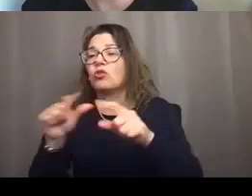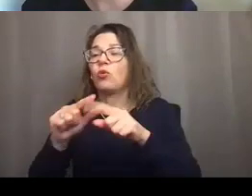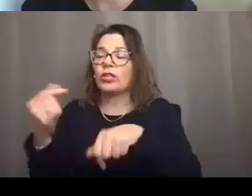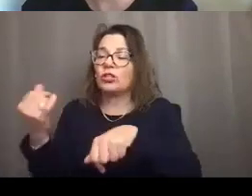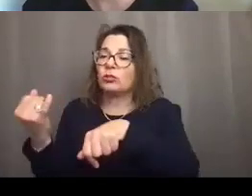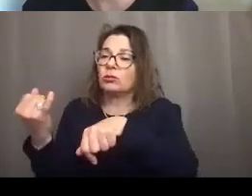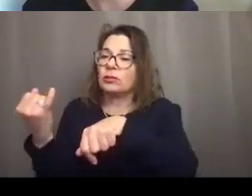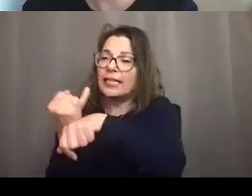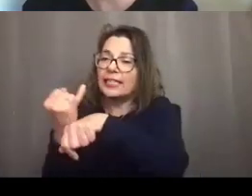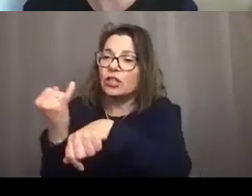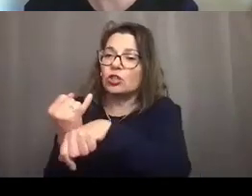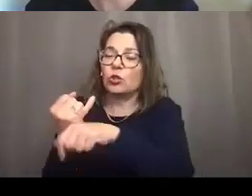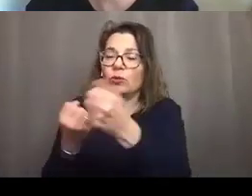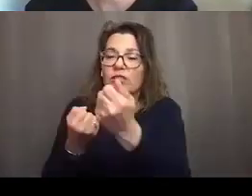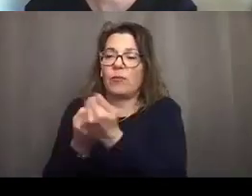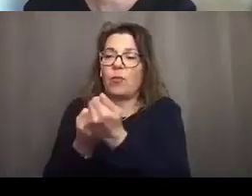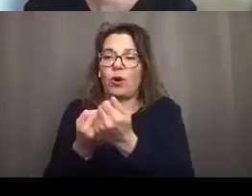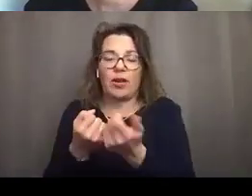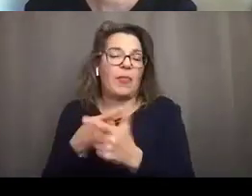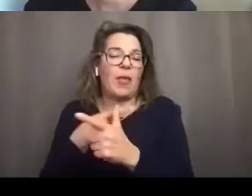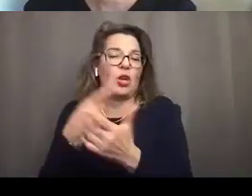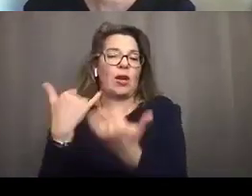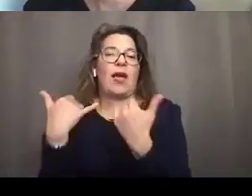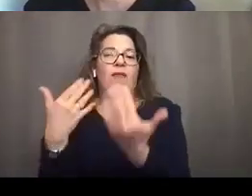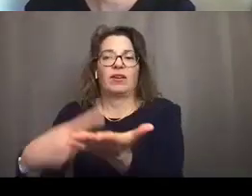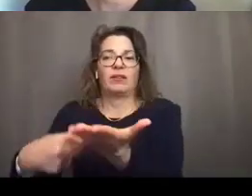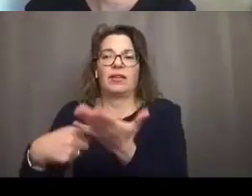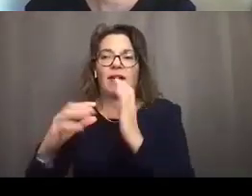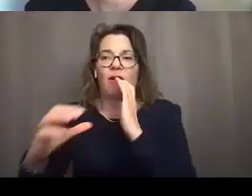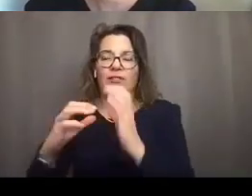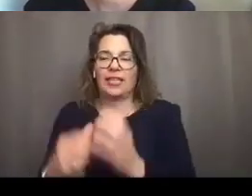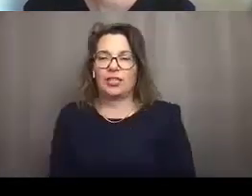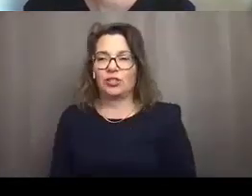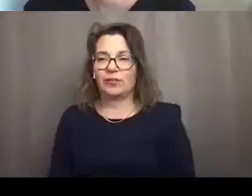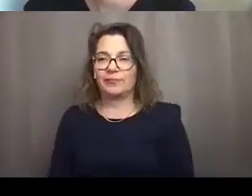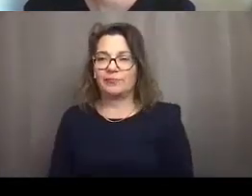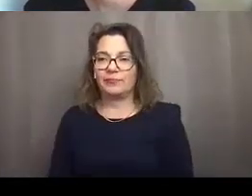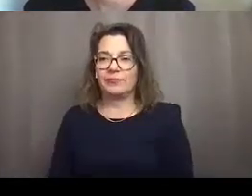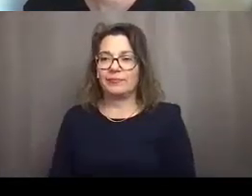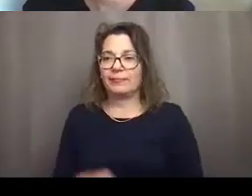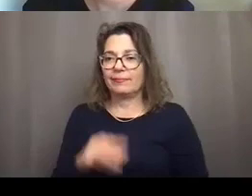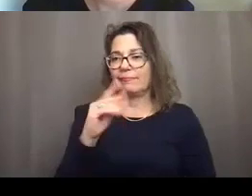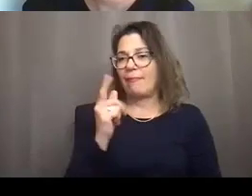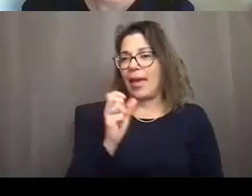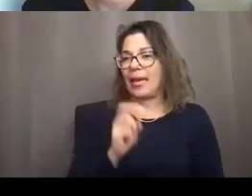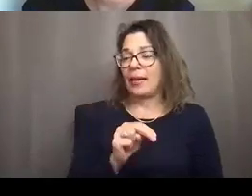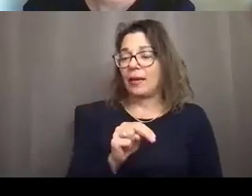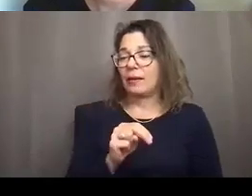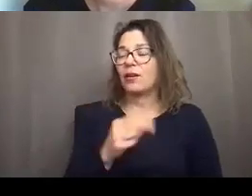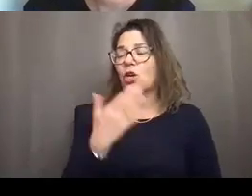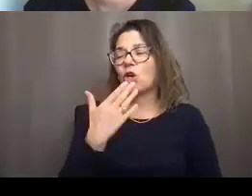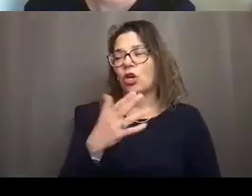and have those conversations. Megan Columbus: Good advice. What's the turnaround from the time